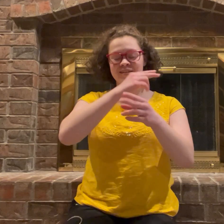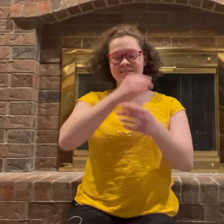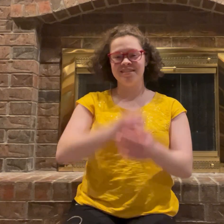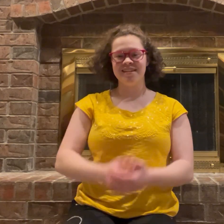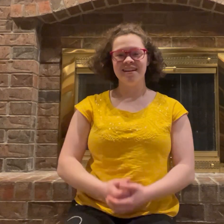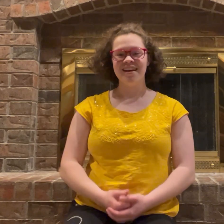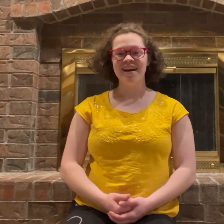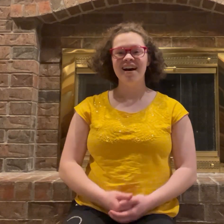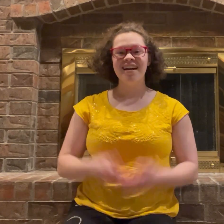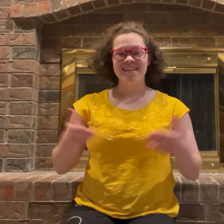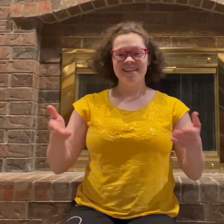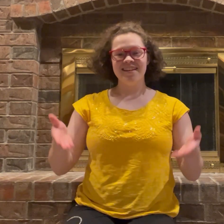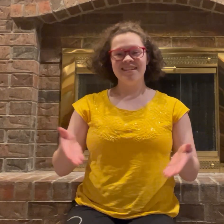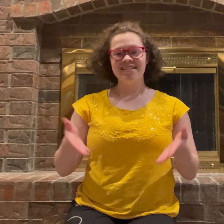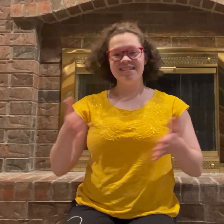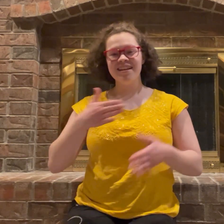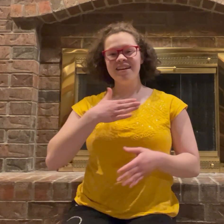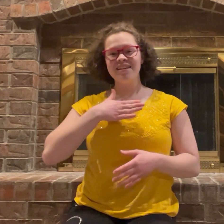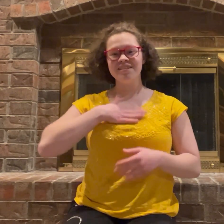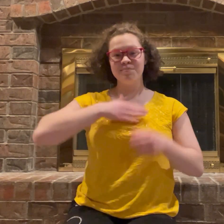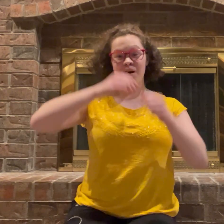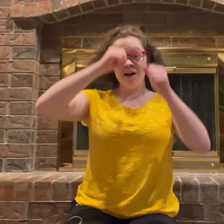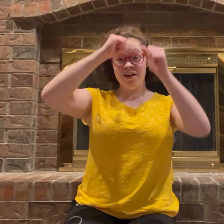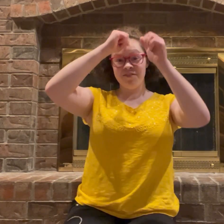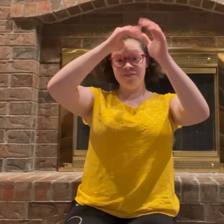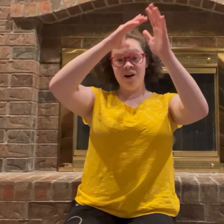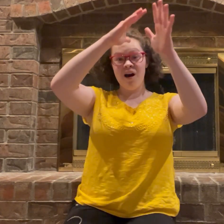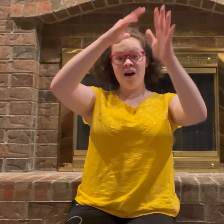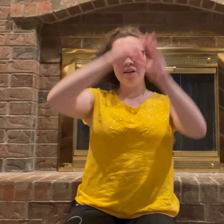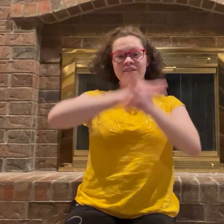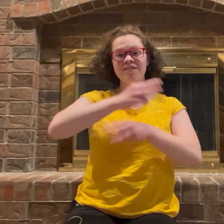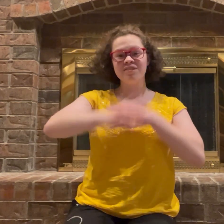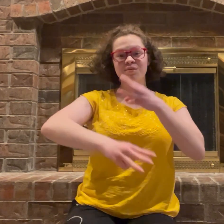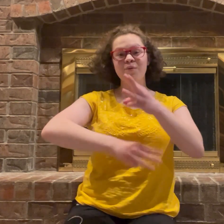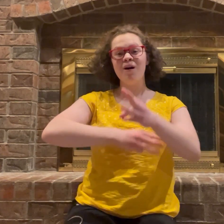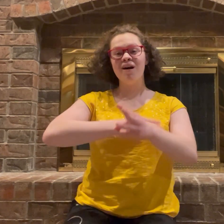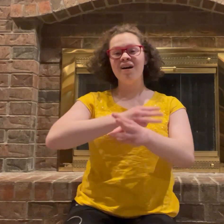This is my Father's world!